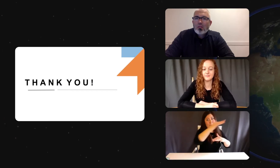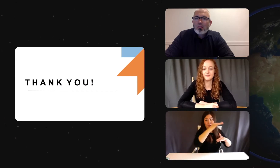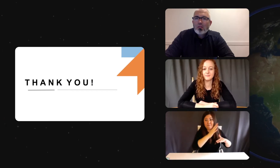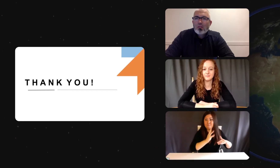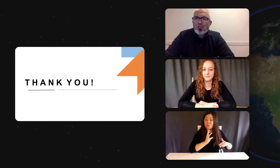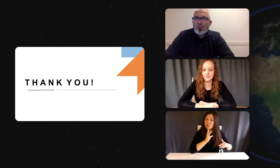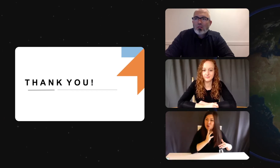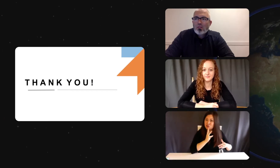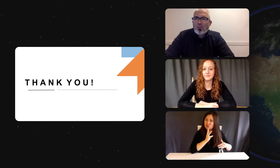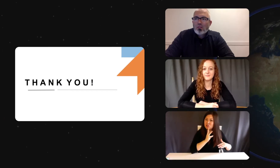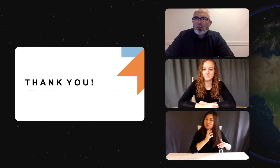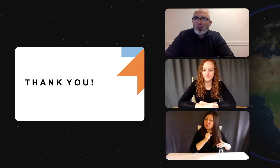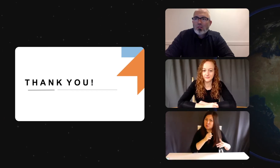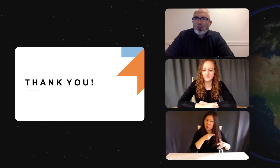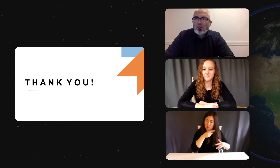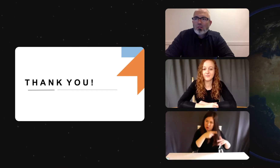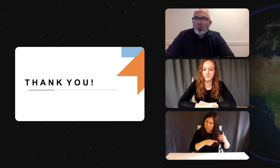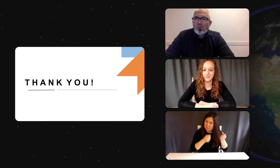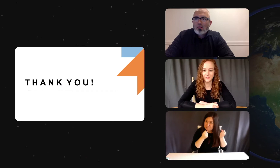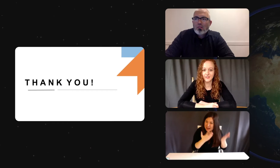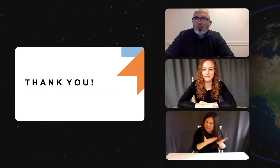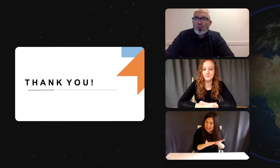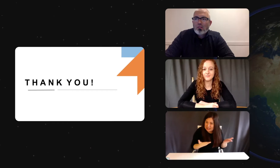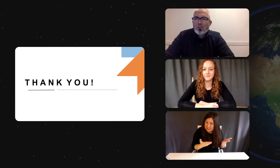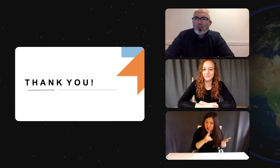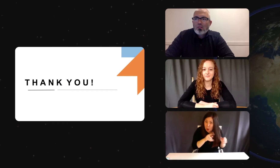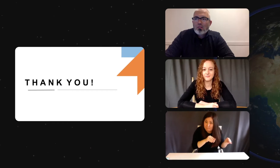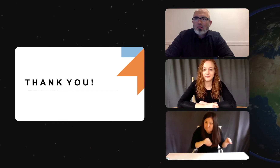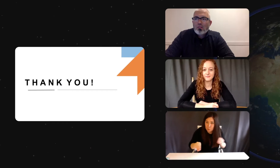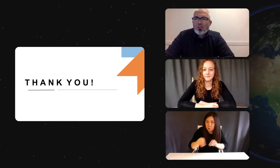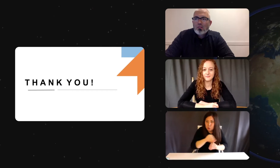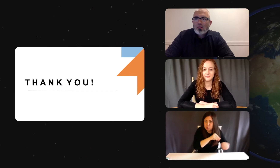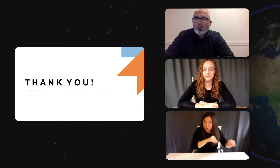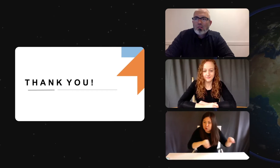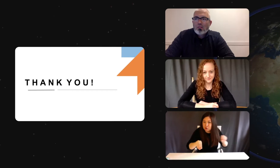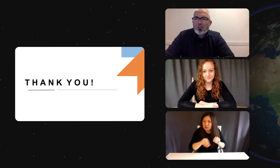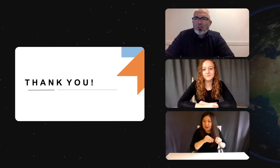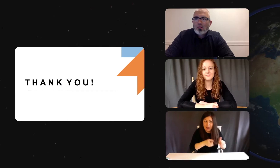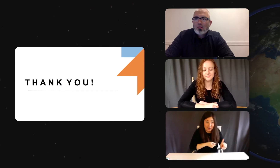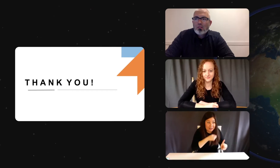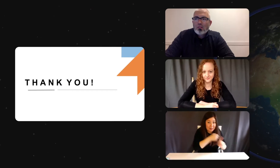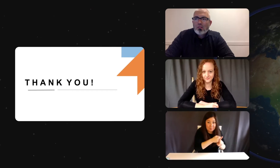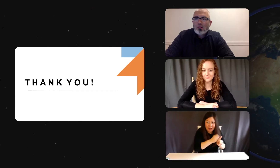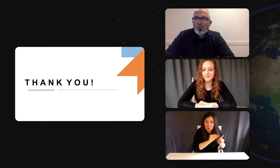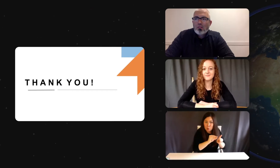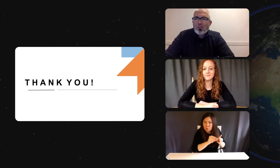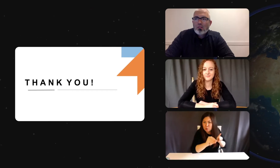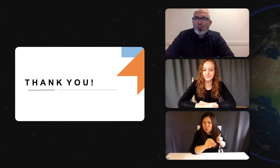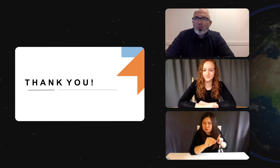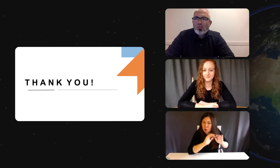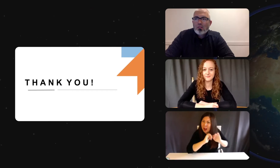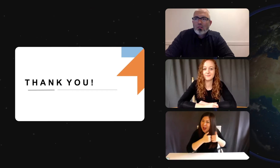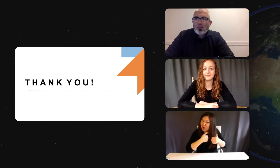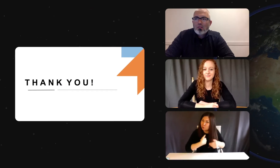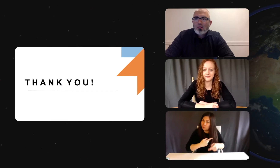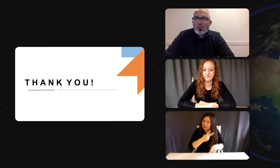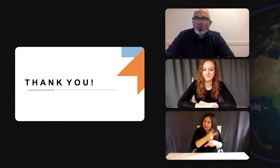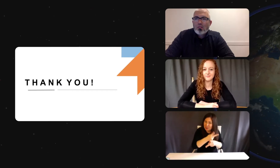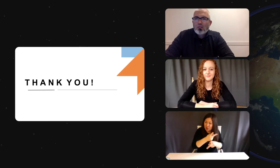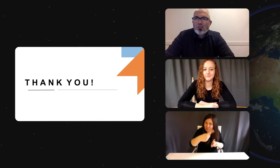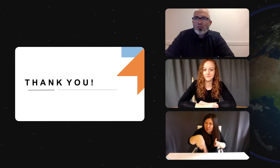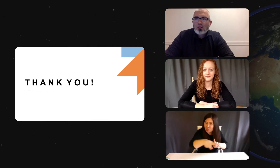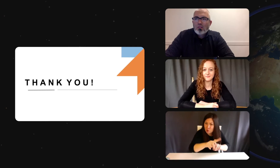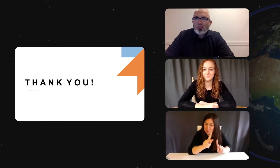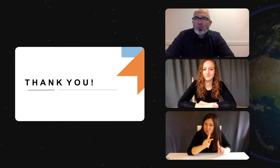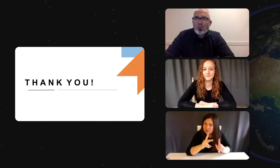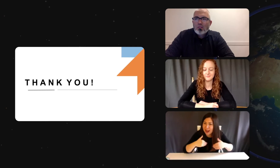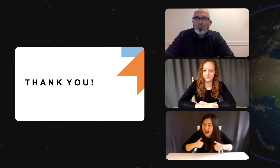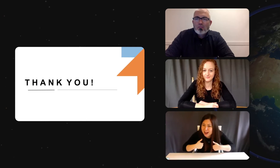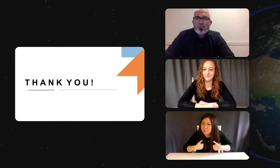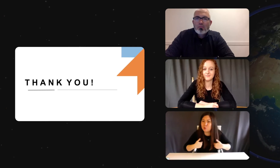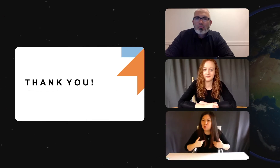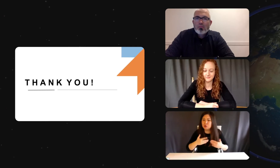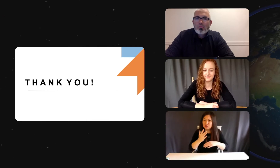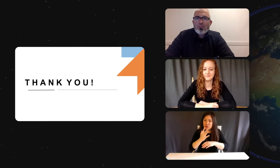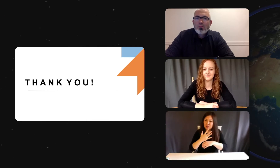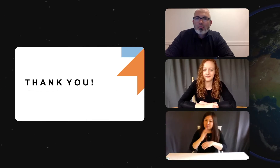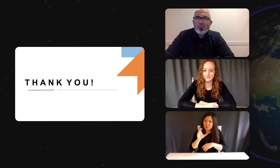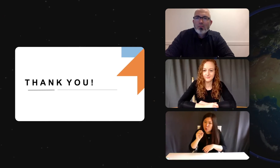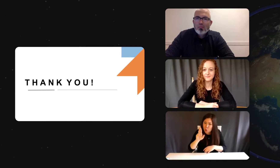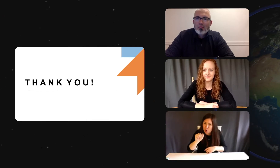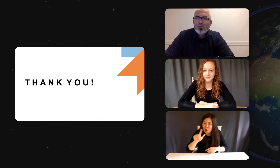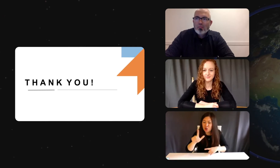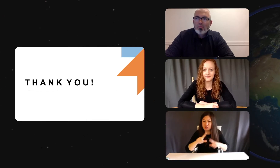There are a lot of moving parts in the ocean, things living at the bottom and top.